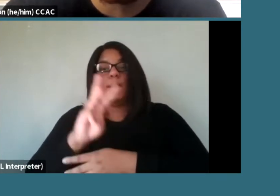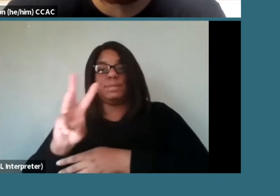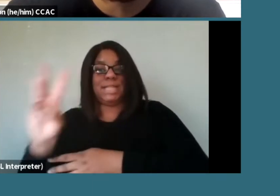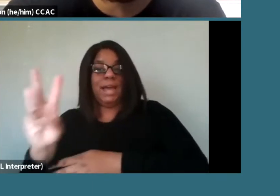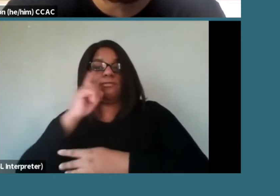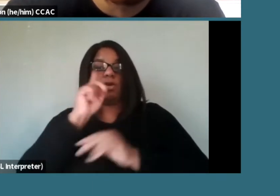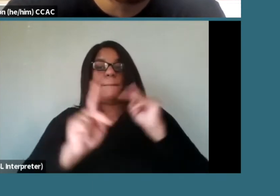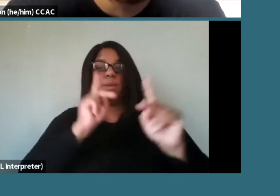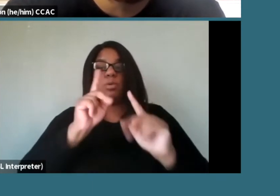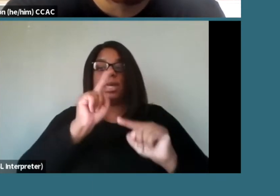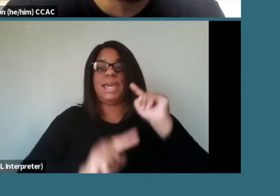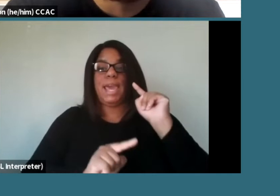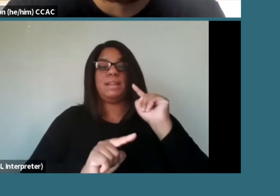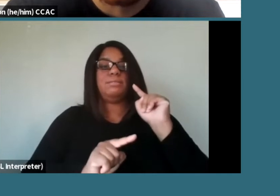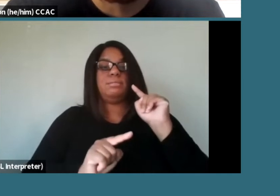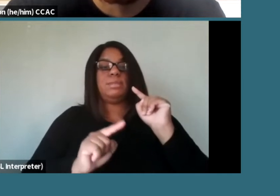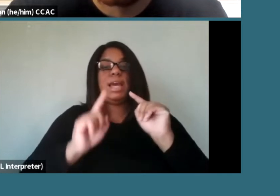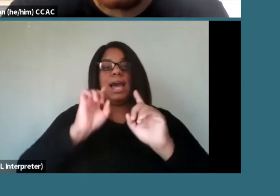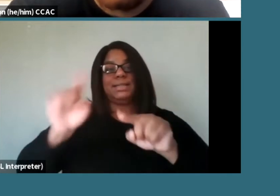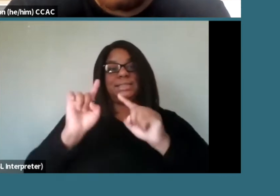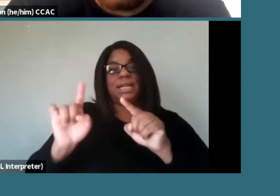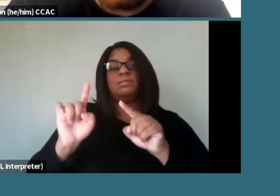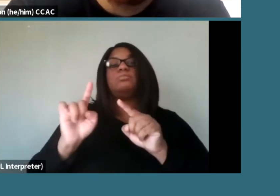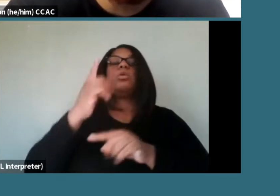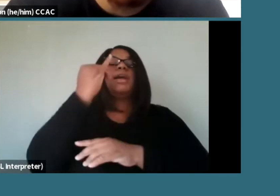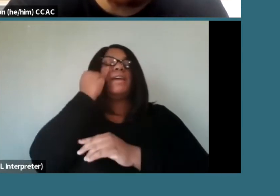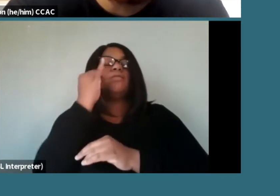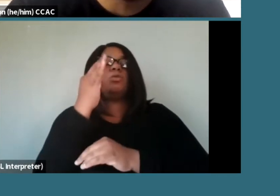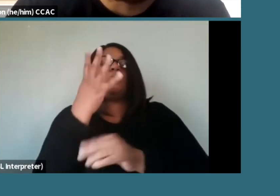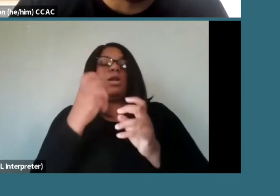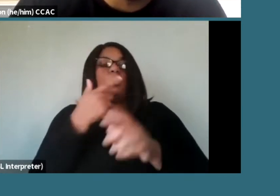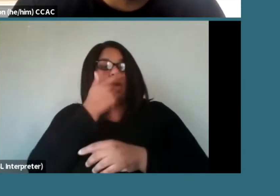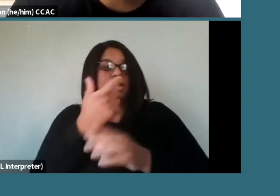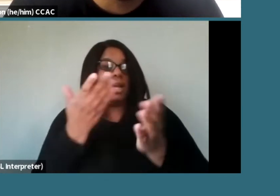or if you would like to watch it over again. Accessibility is a priority for us,